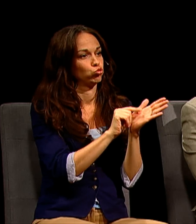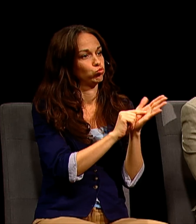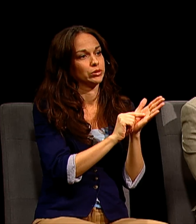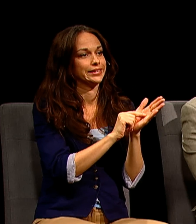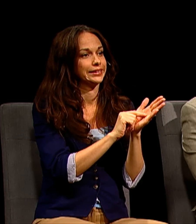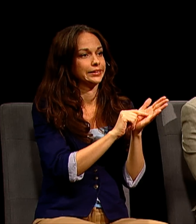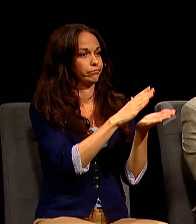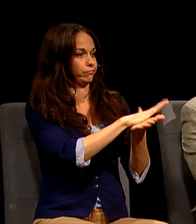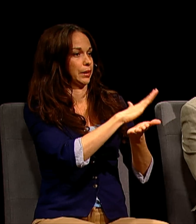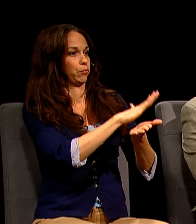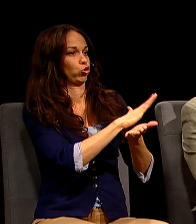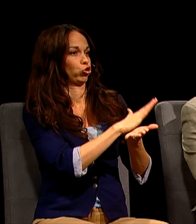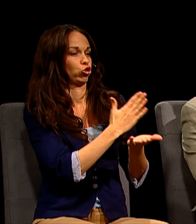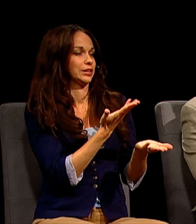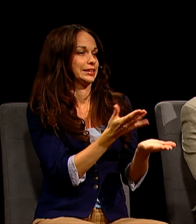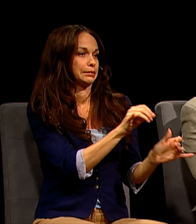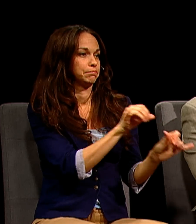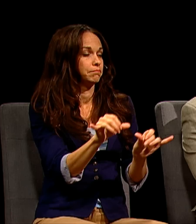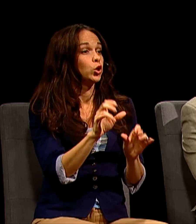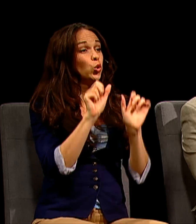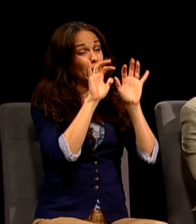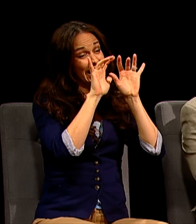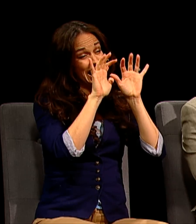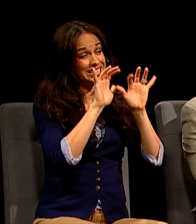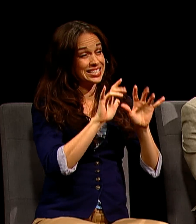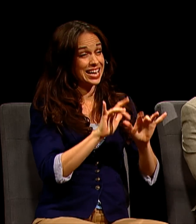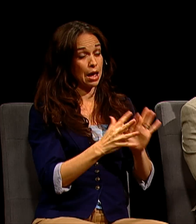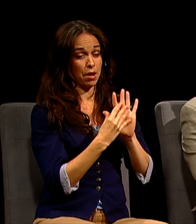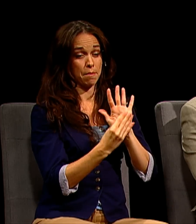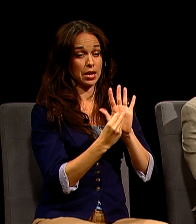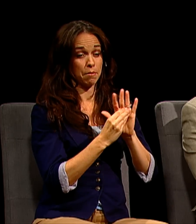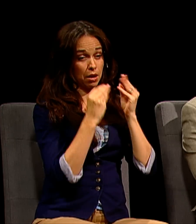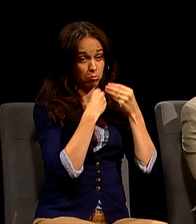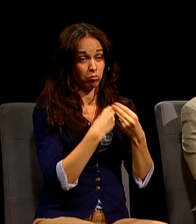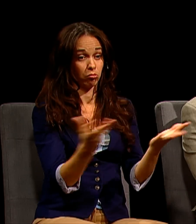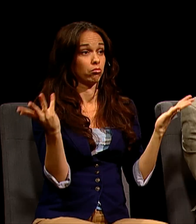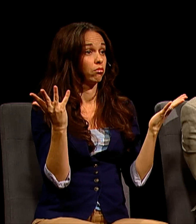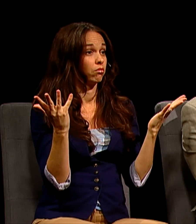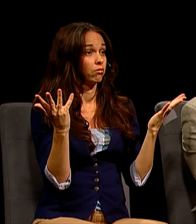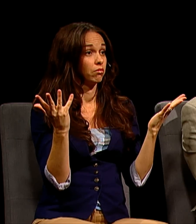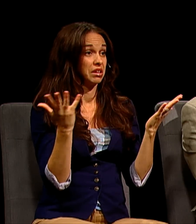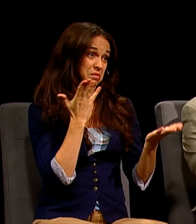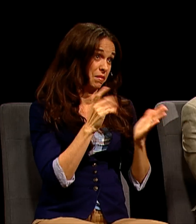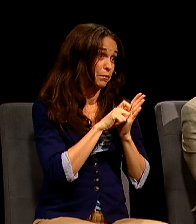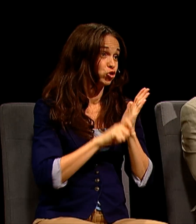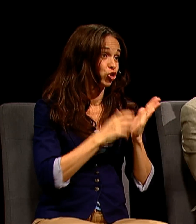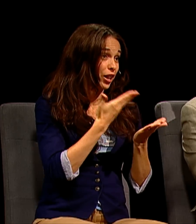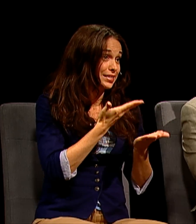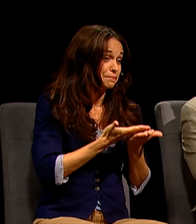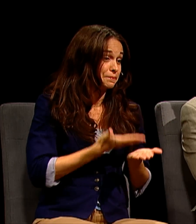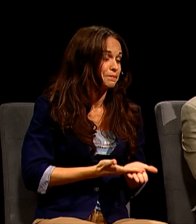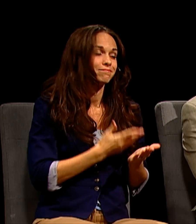You can type something up and make copies and distribute it. It might be journalism, it might not be.